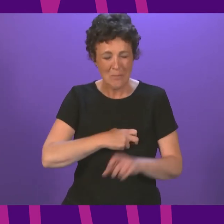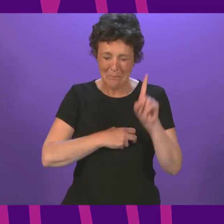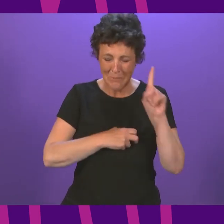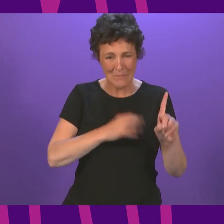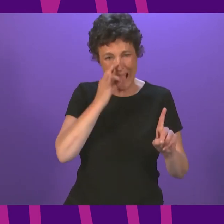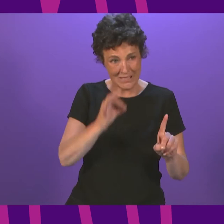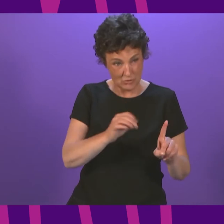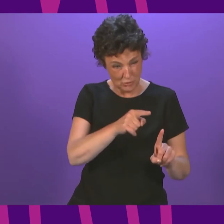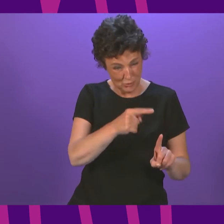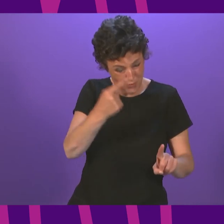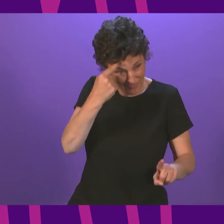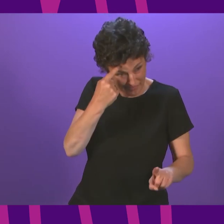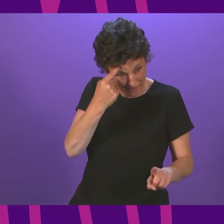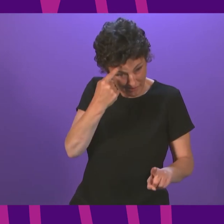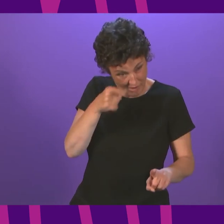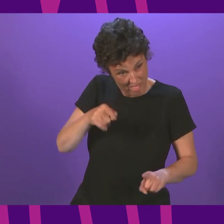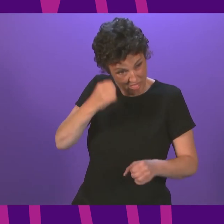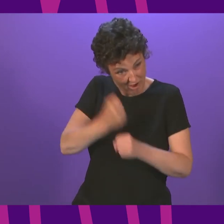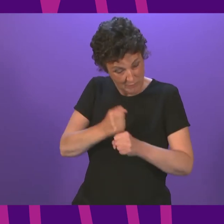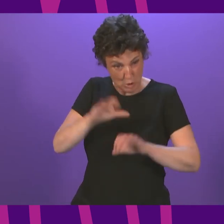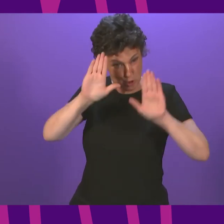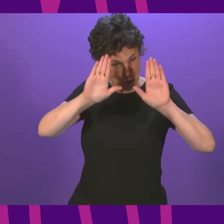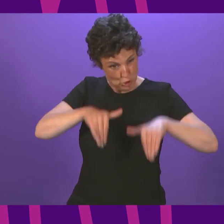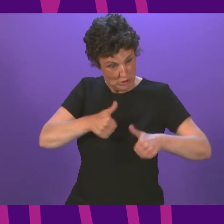the Government should not support businesses or individuals who are not affiliated to trade